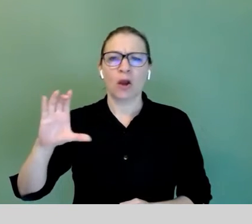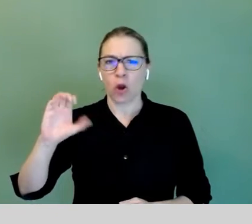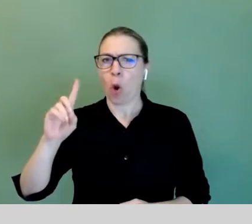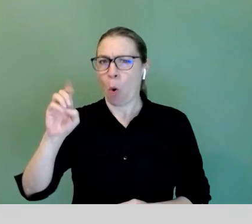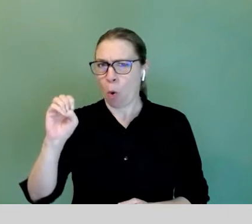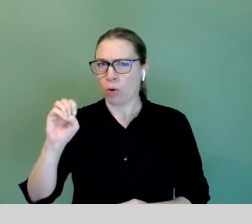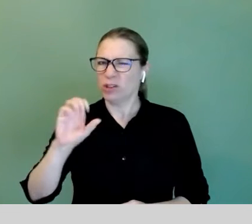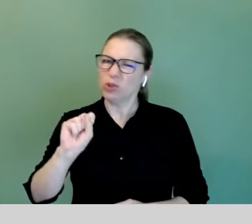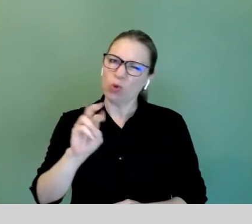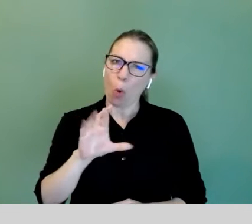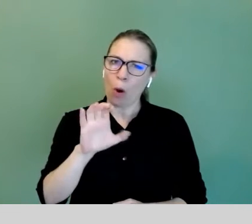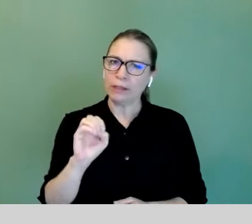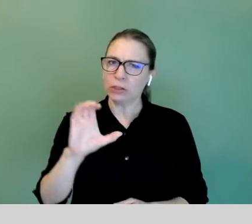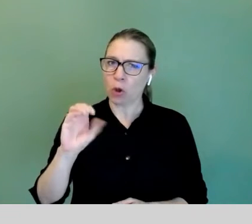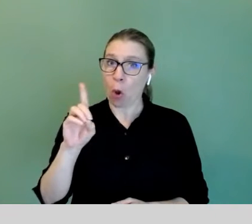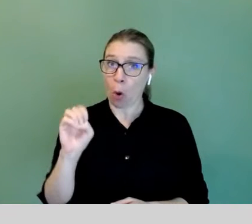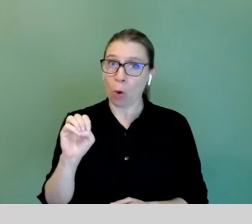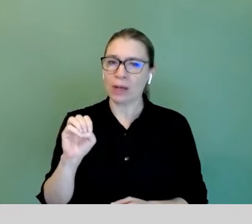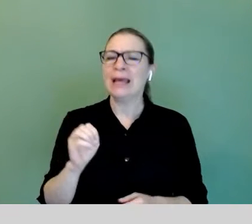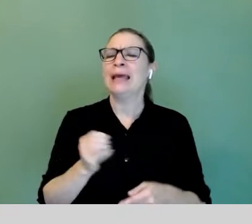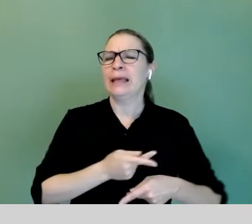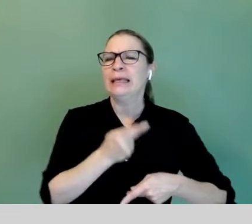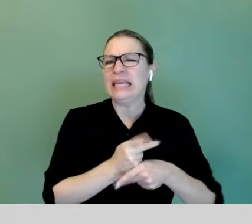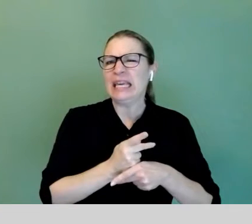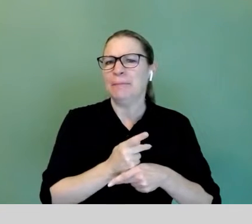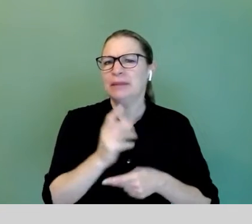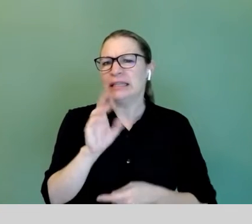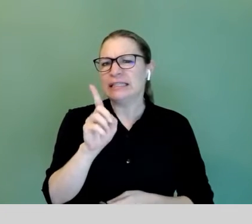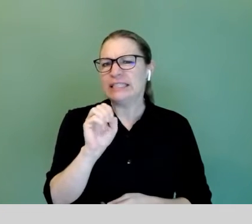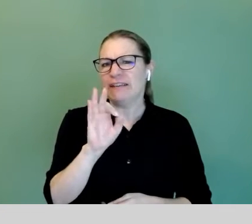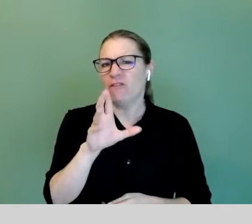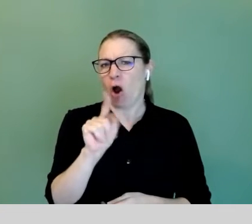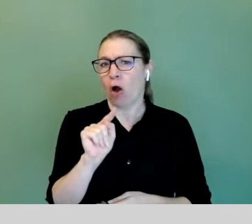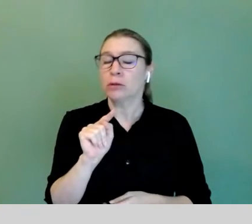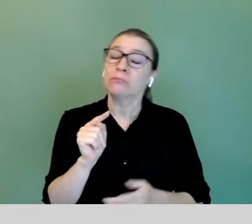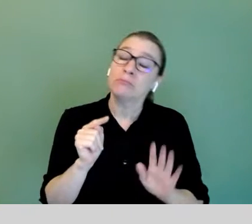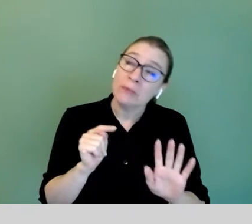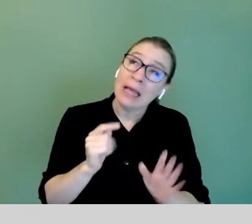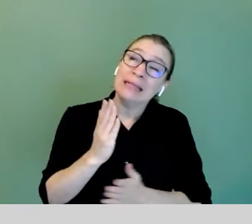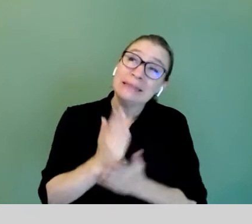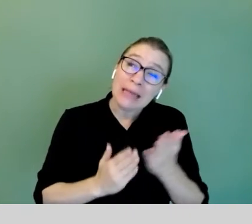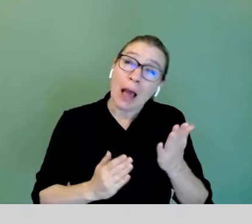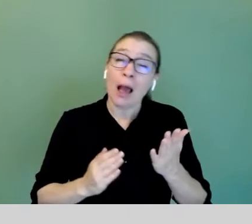link of your source code, stick to the default. There can be exceptions.